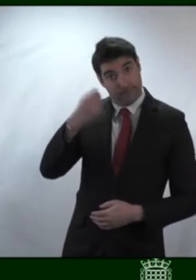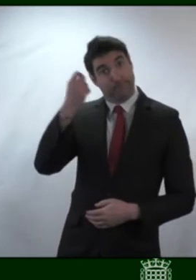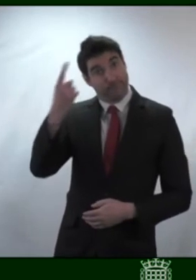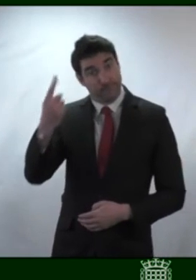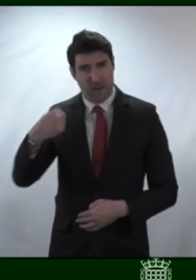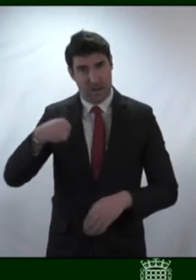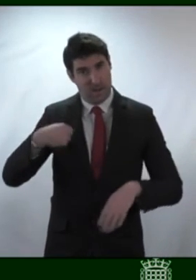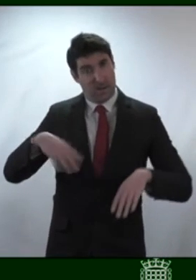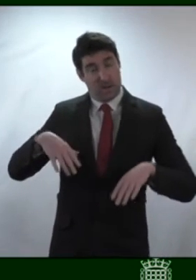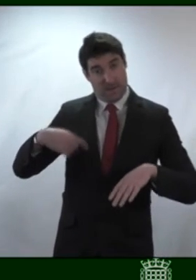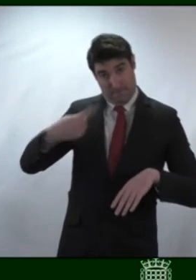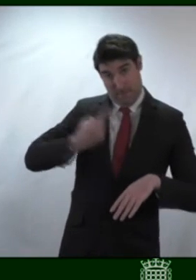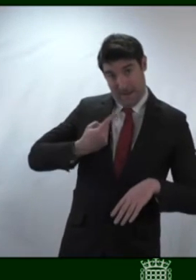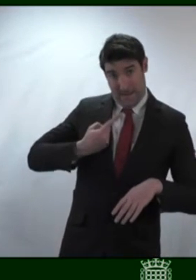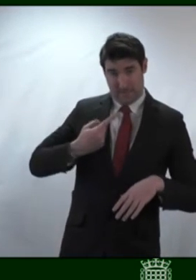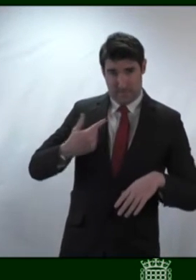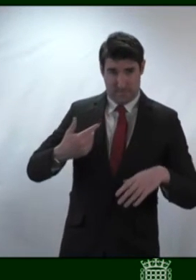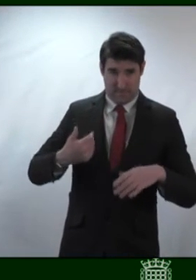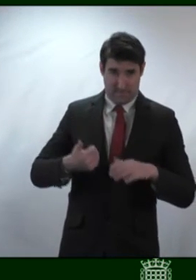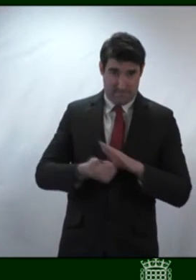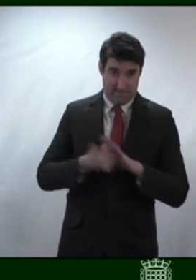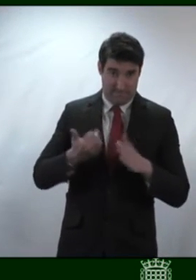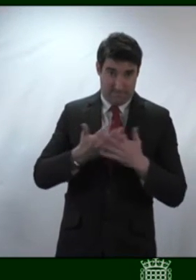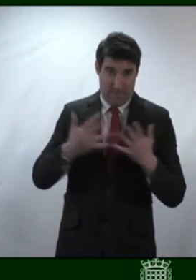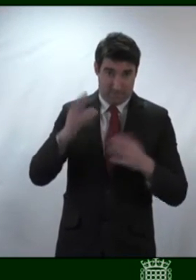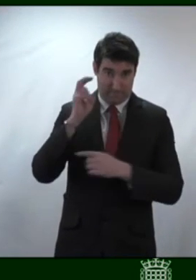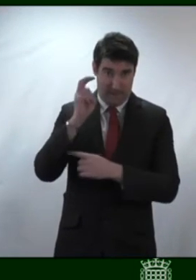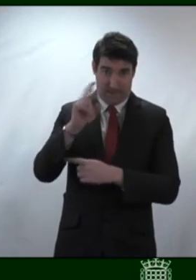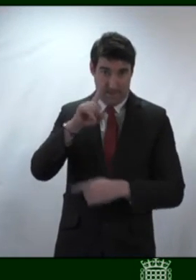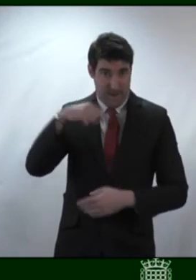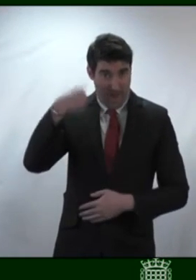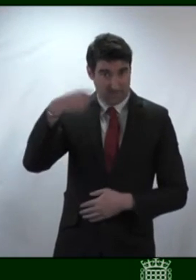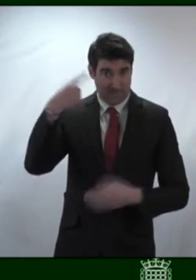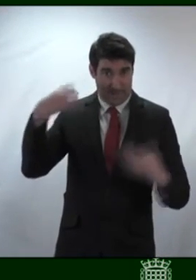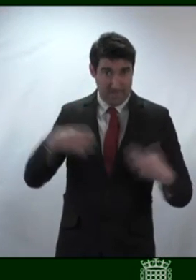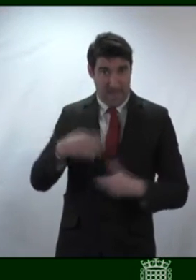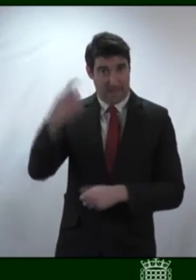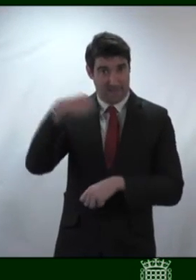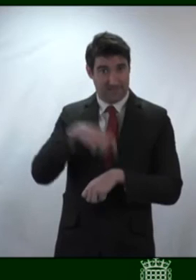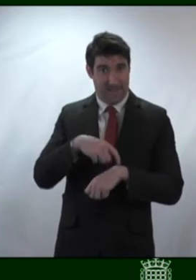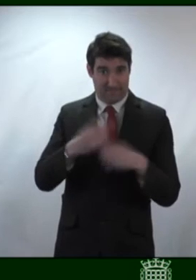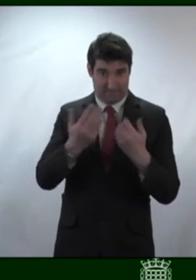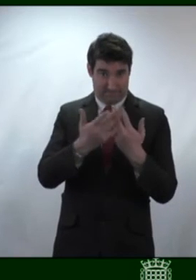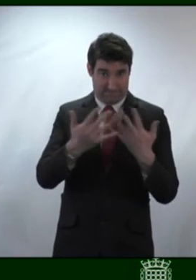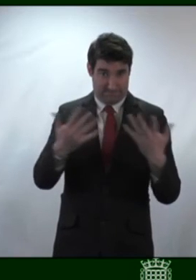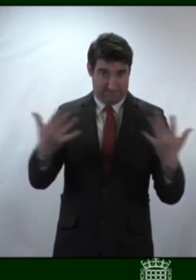We are absolutely committed to rolling out, as the hon. Gentleman rightly says, 4,000 zero-